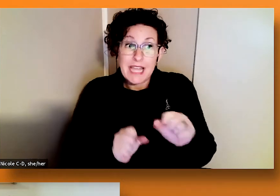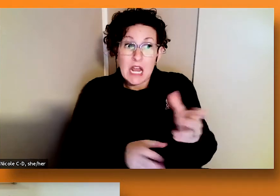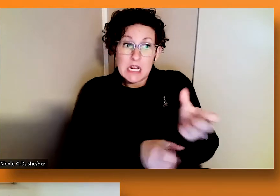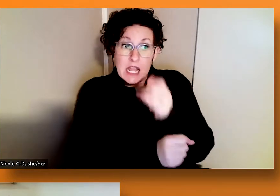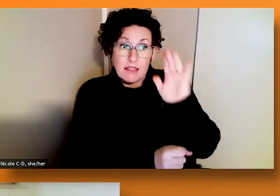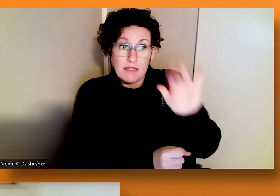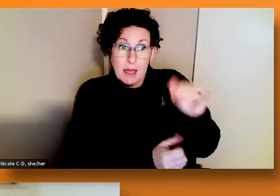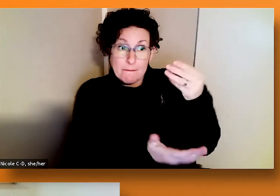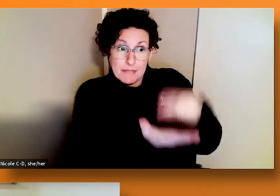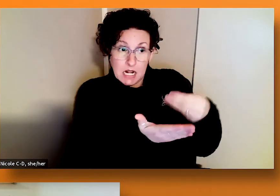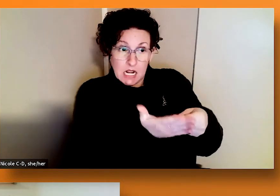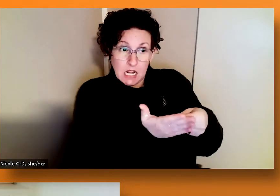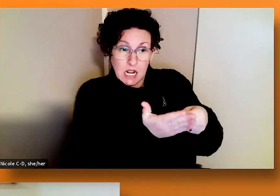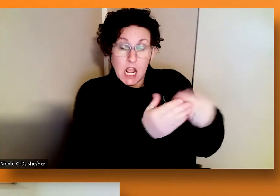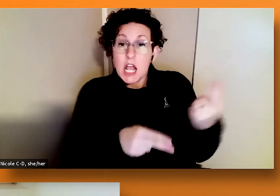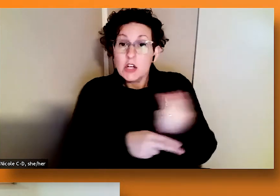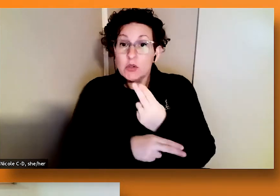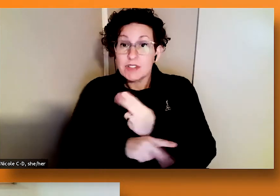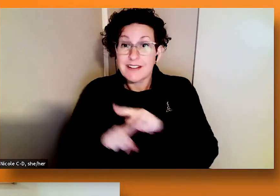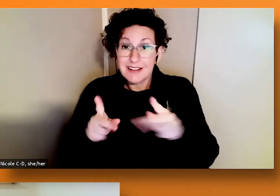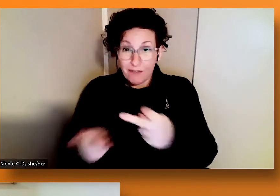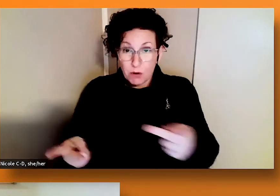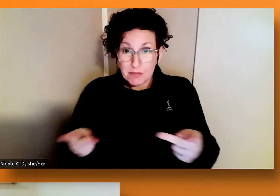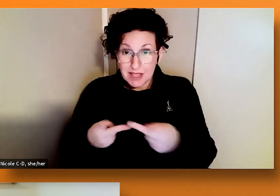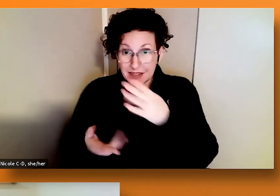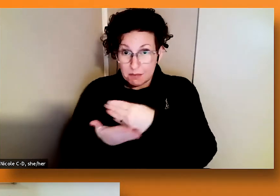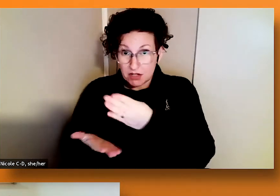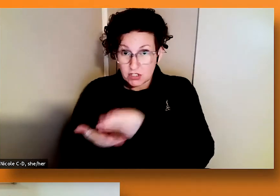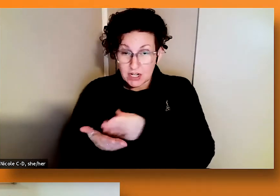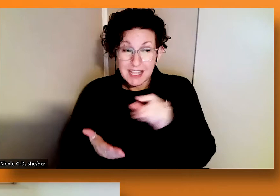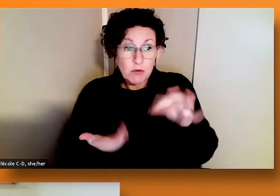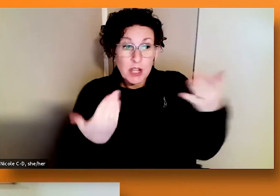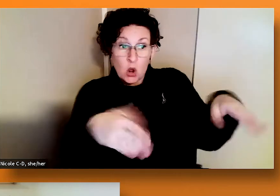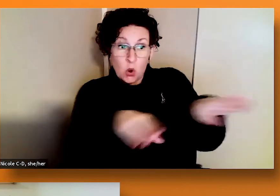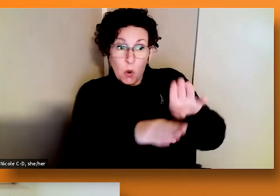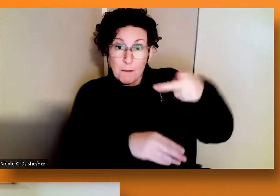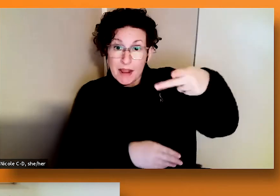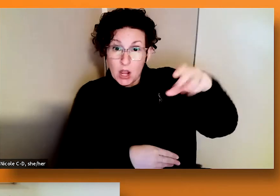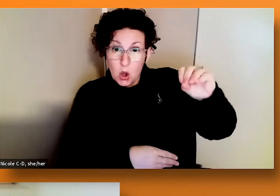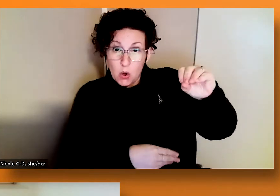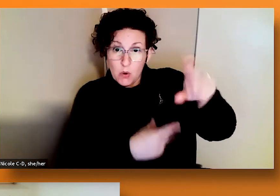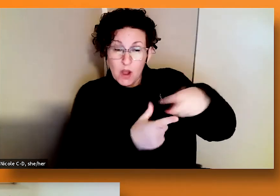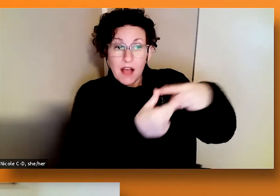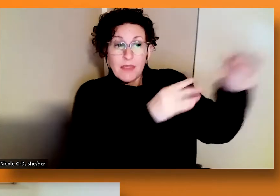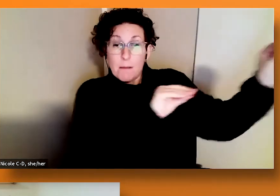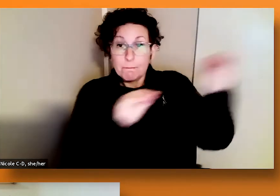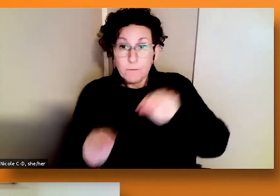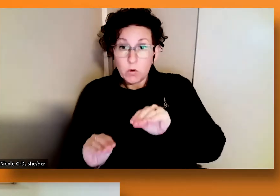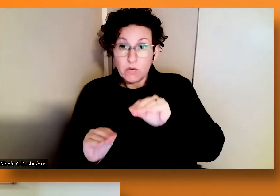back into the budget. Like Sue said, if we can close out that PO and reabsorb that money that won't be spent by the subaward